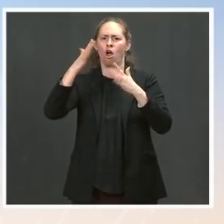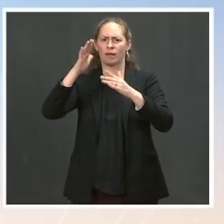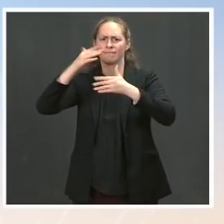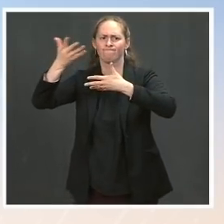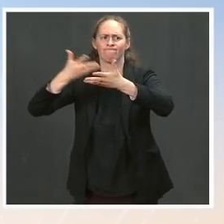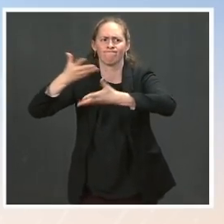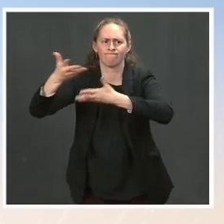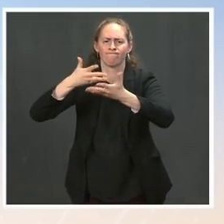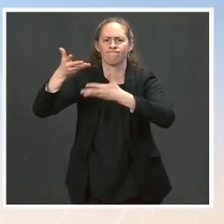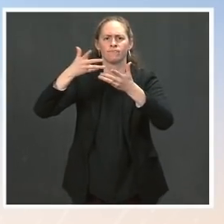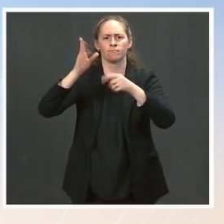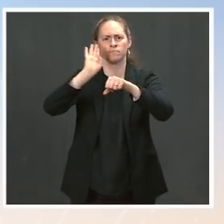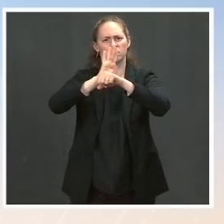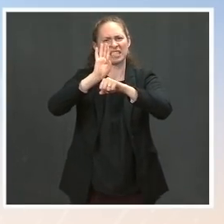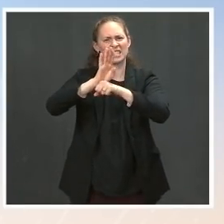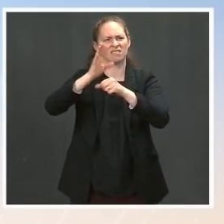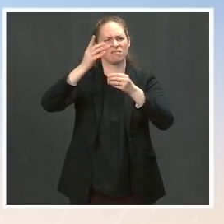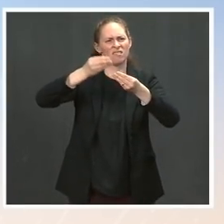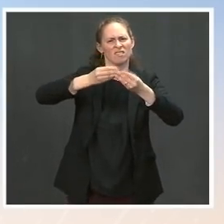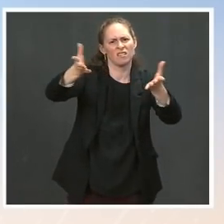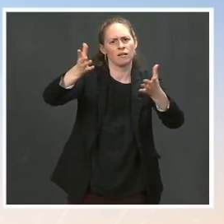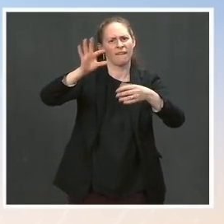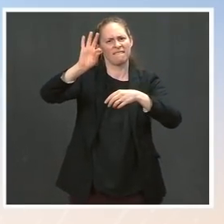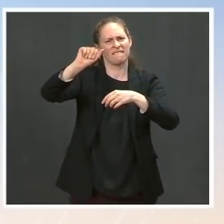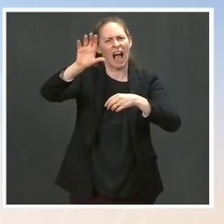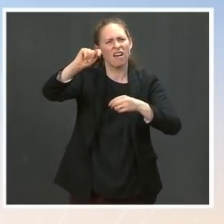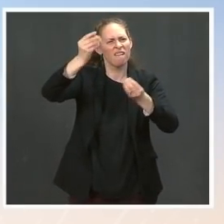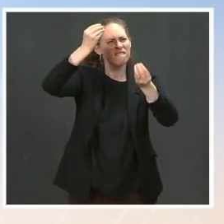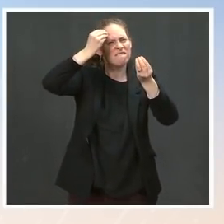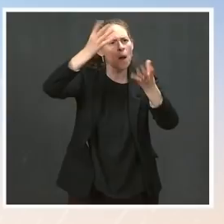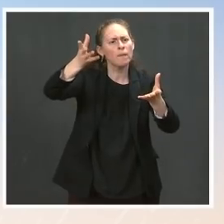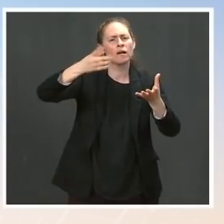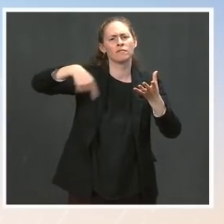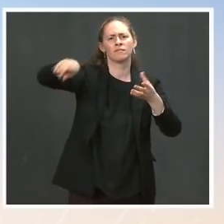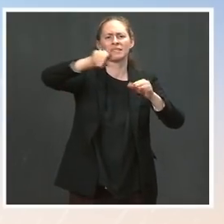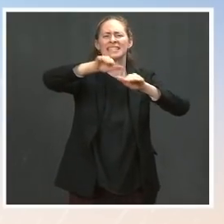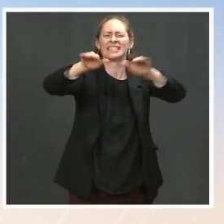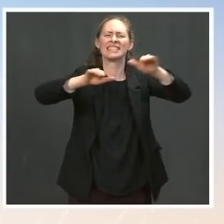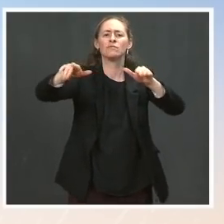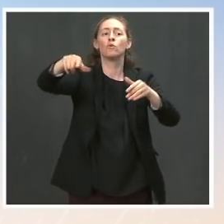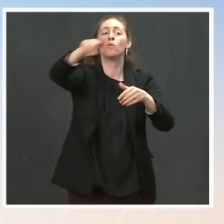into the hands of local messengers. So we've now -- we're now working with more than 4,000 organizations